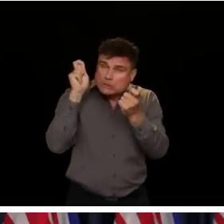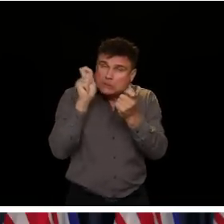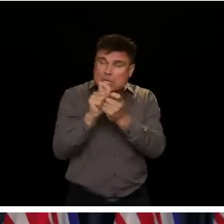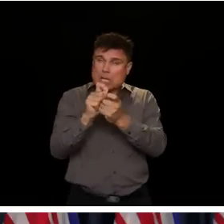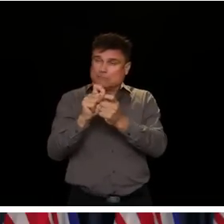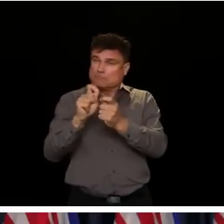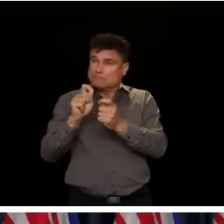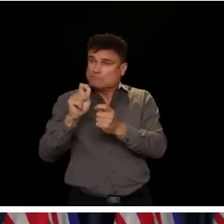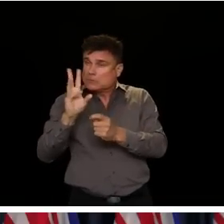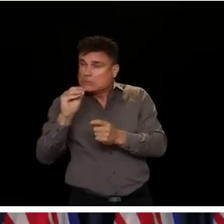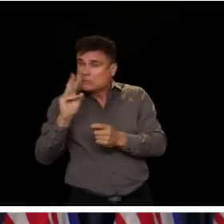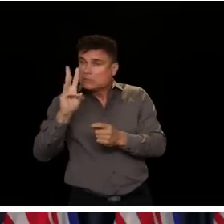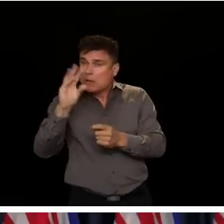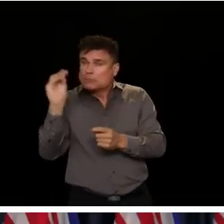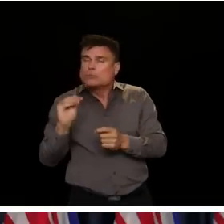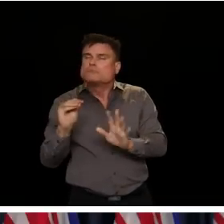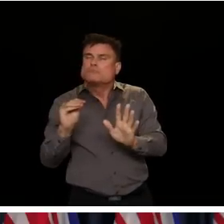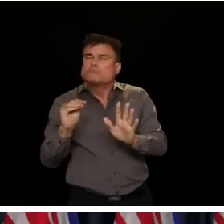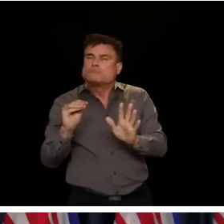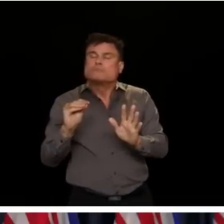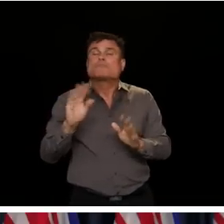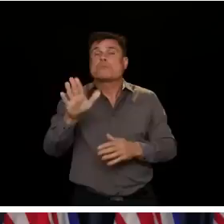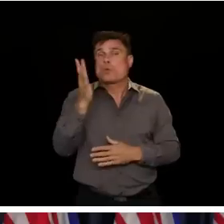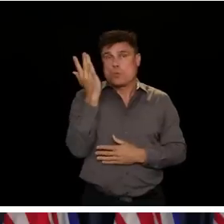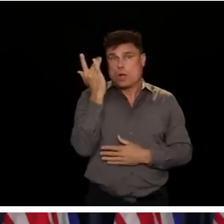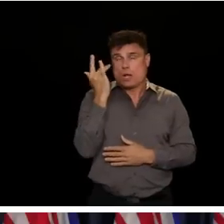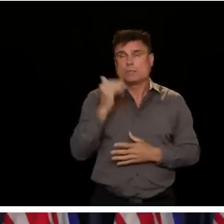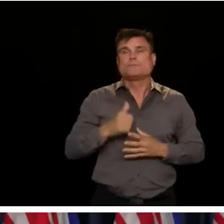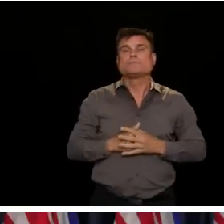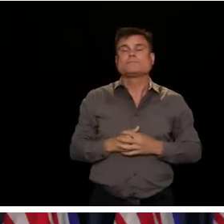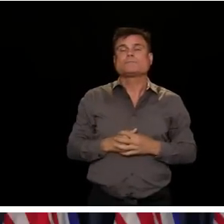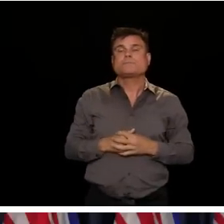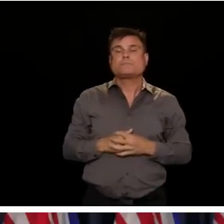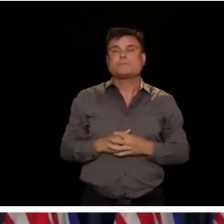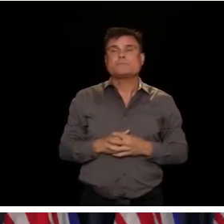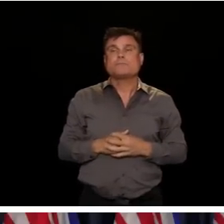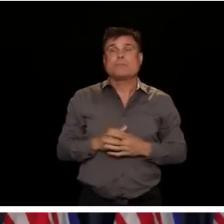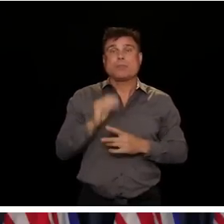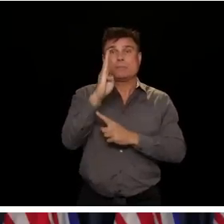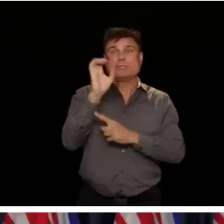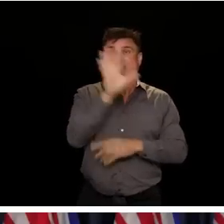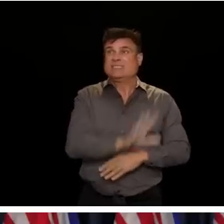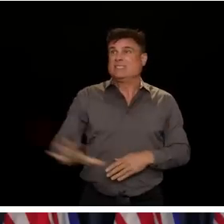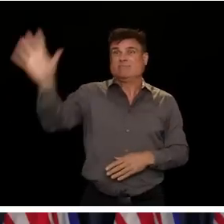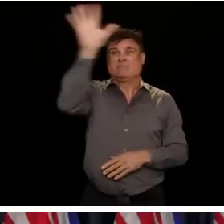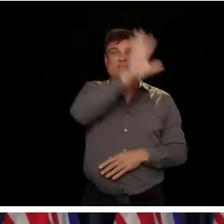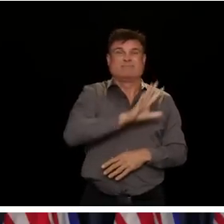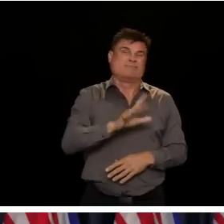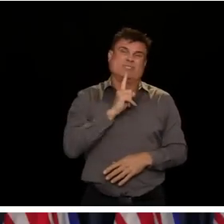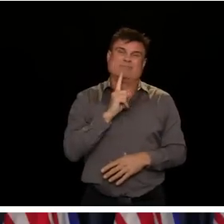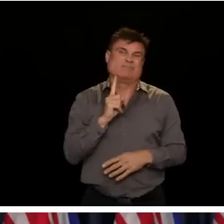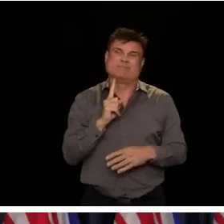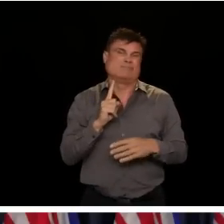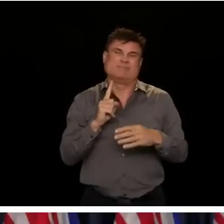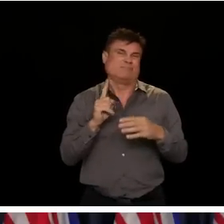it is a model, is the fact we have small numbers of cases. When you have small numbers, you can get a wide variation